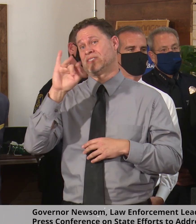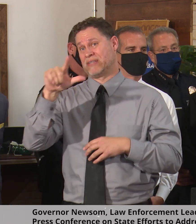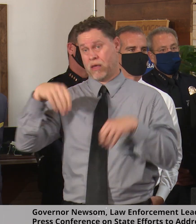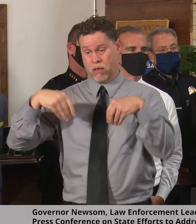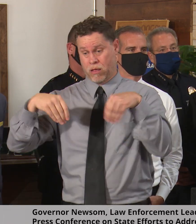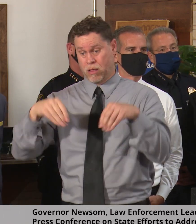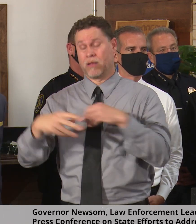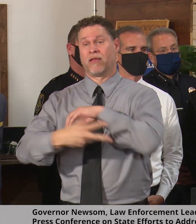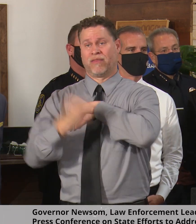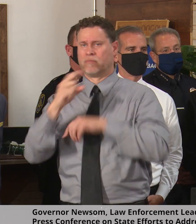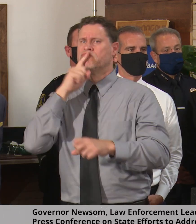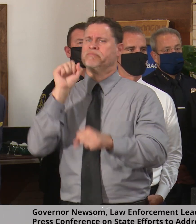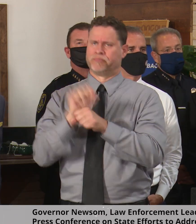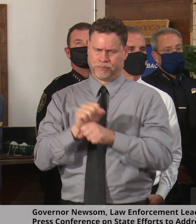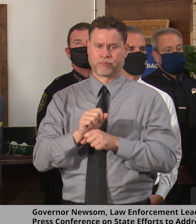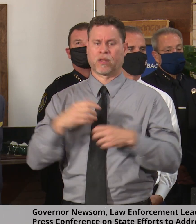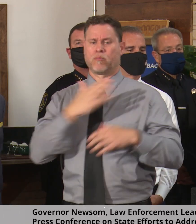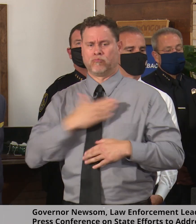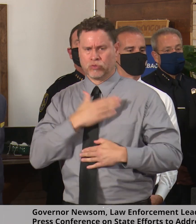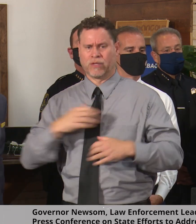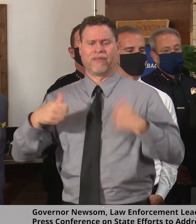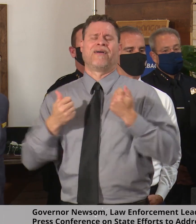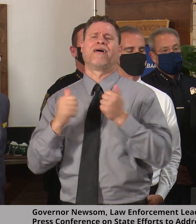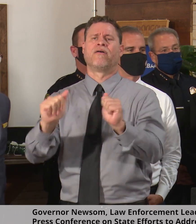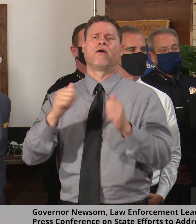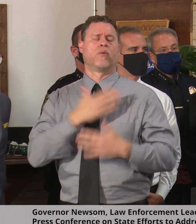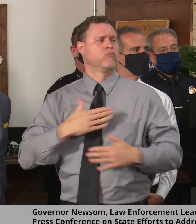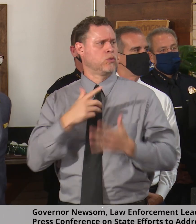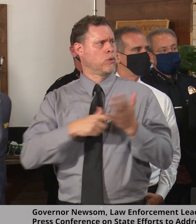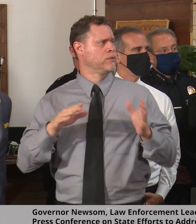So I appreciate the effort here today and I also appreciate what we've done through the budget